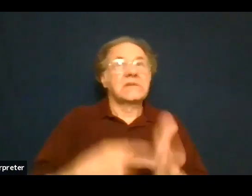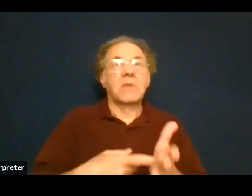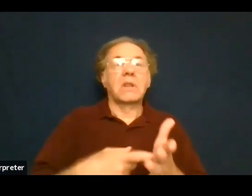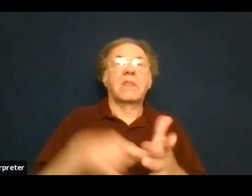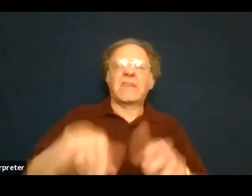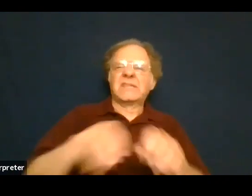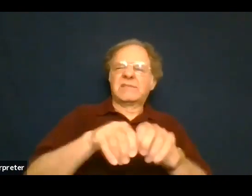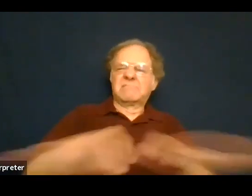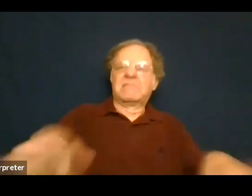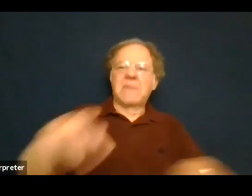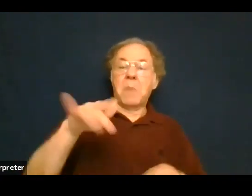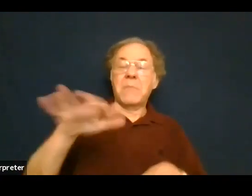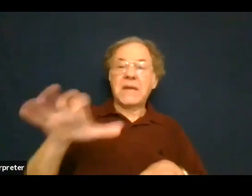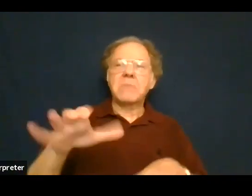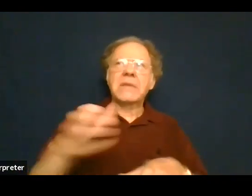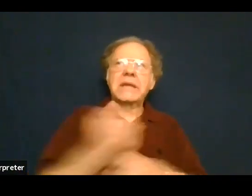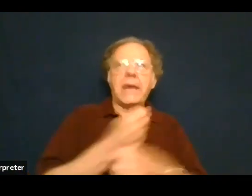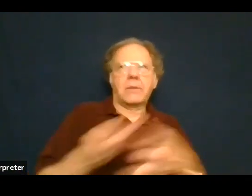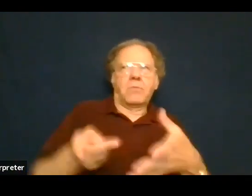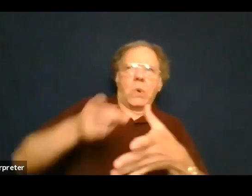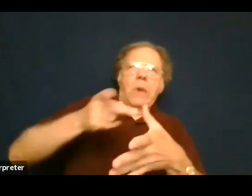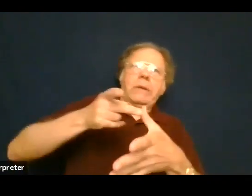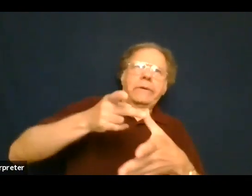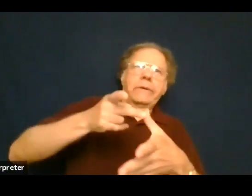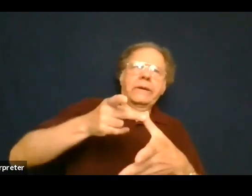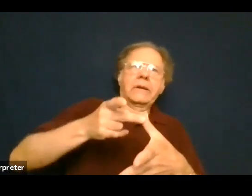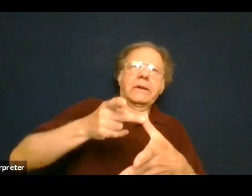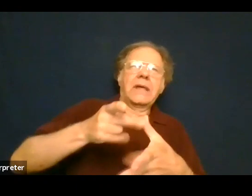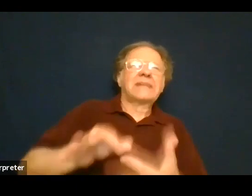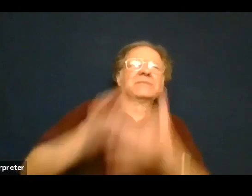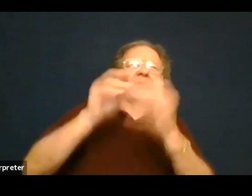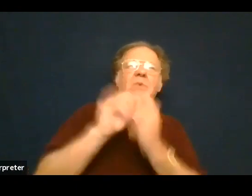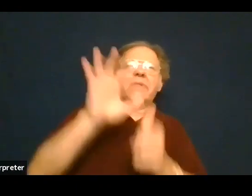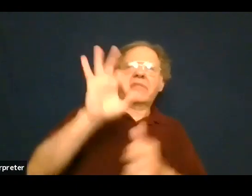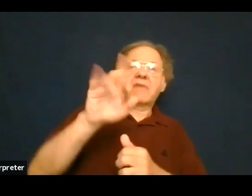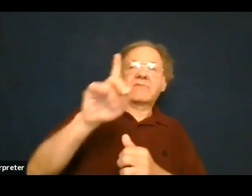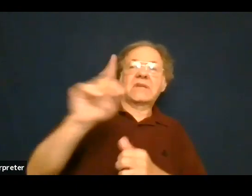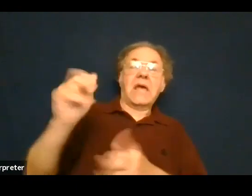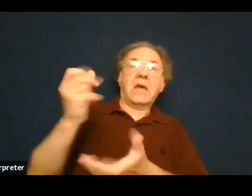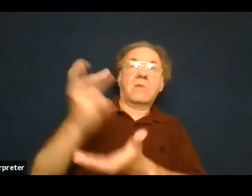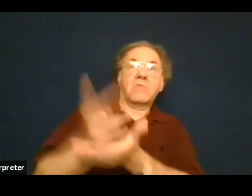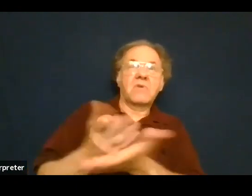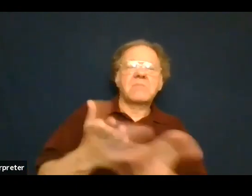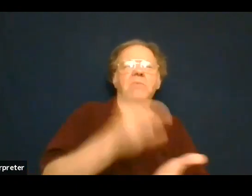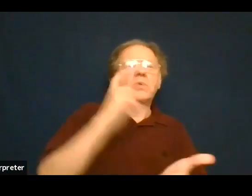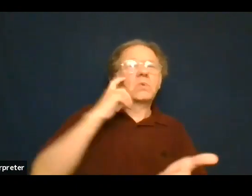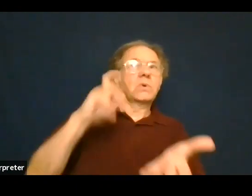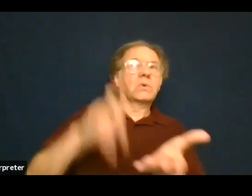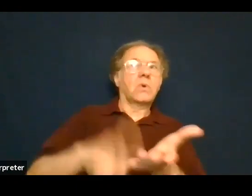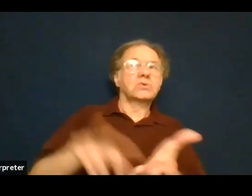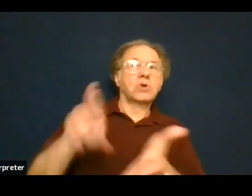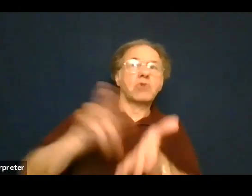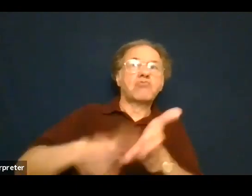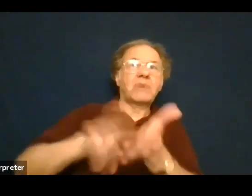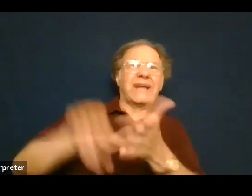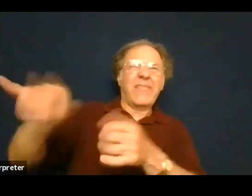more priority, especially in FDA approval and things like that. So you might see research in that realm develop a lot quickly.